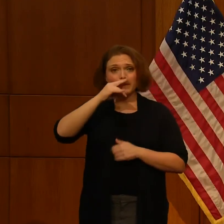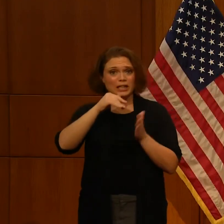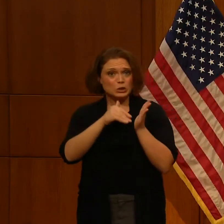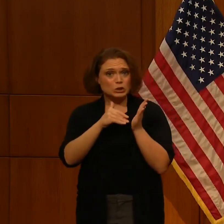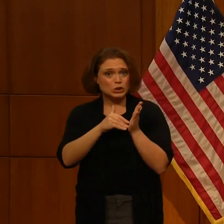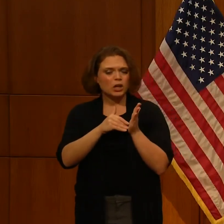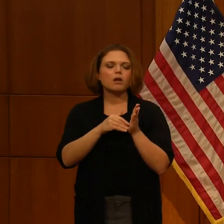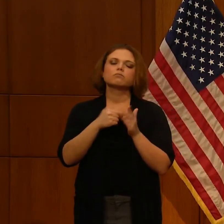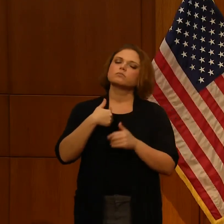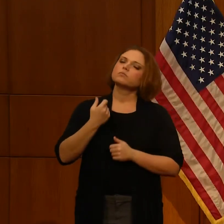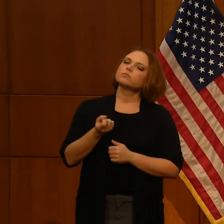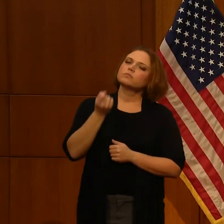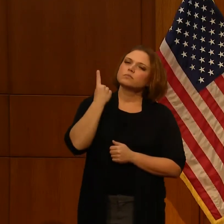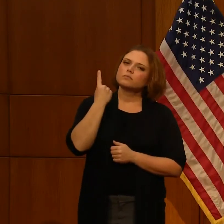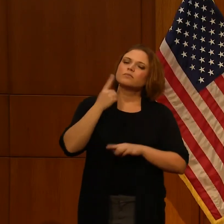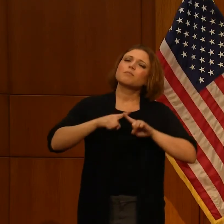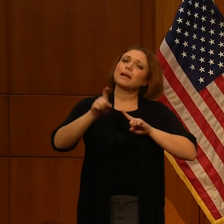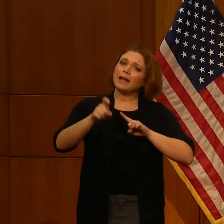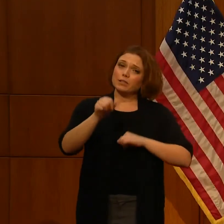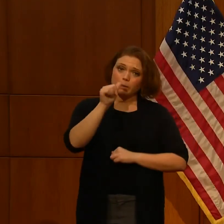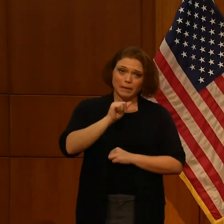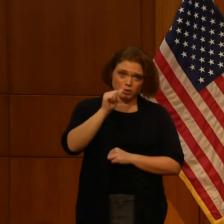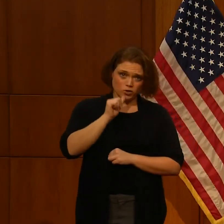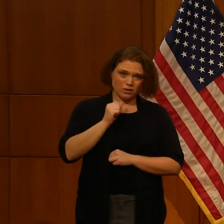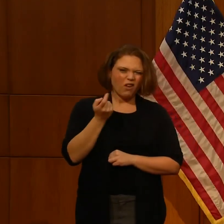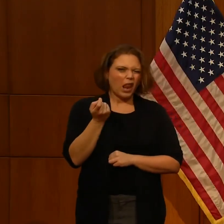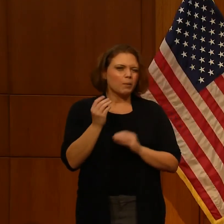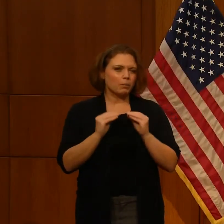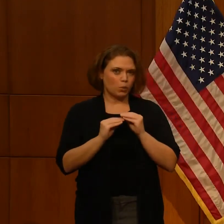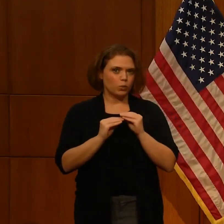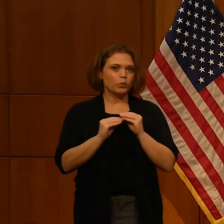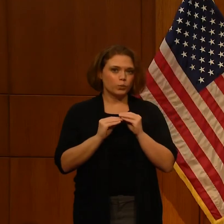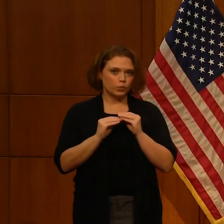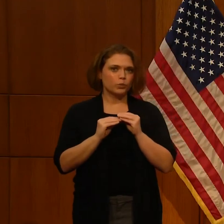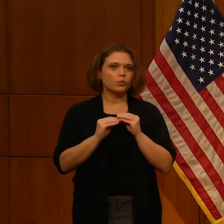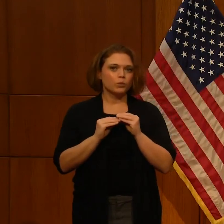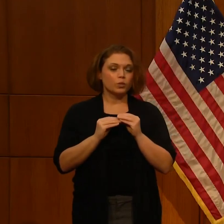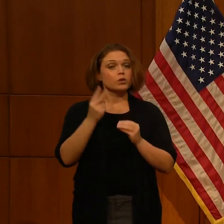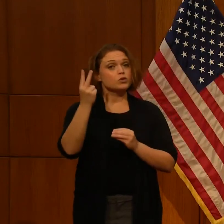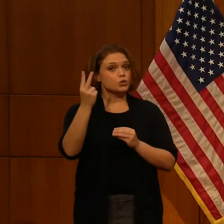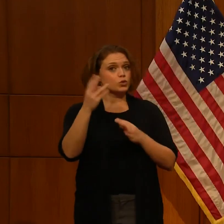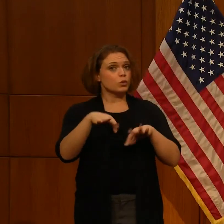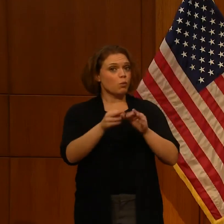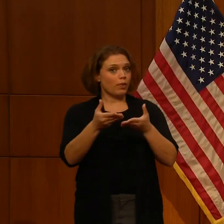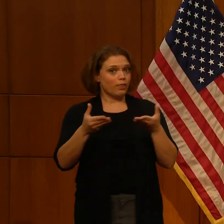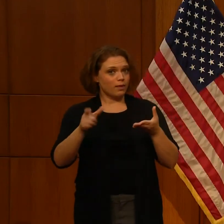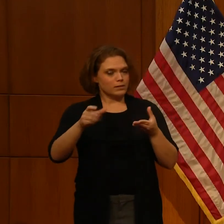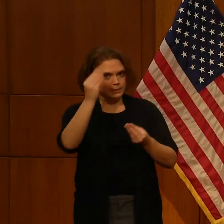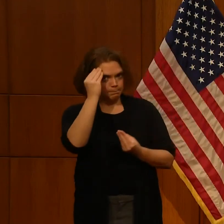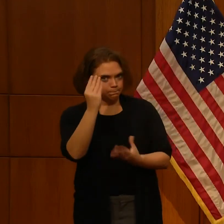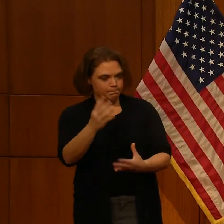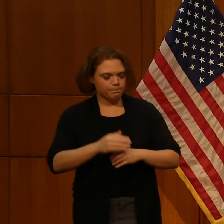AND IT'S A PEDIATRICIAN. I UNDERSTAND HOW YOU FEEL. BUT WE NEED YOU TO BE PATIENT FOR A